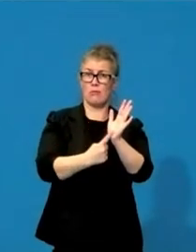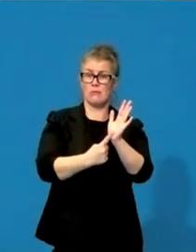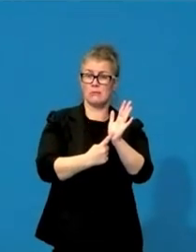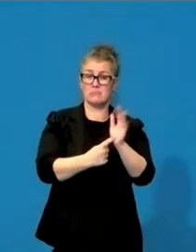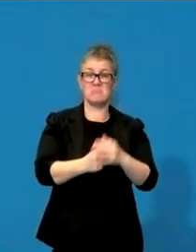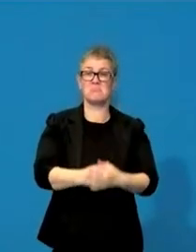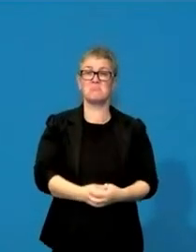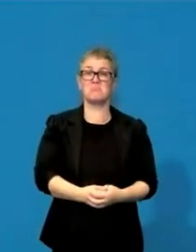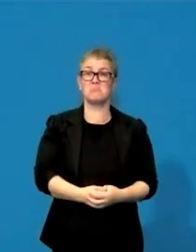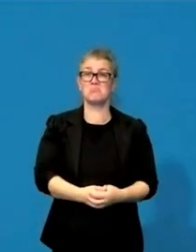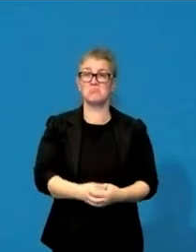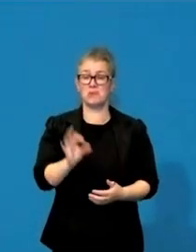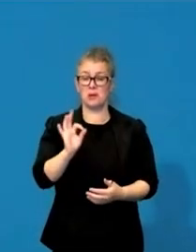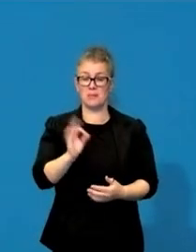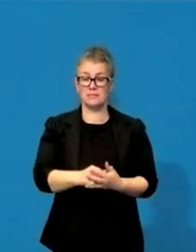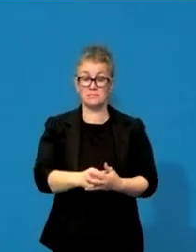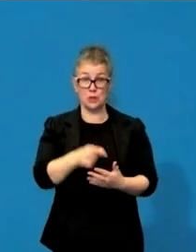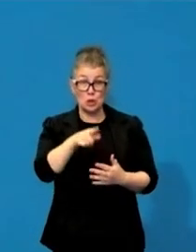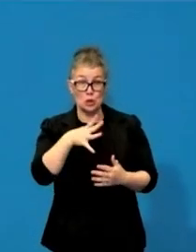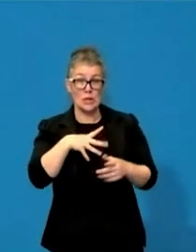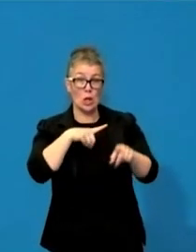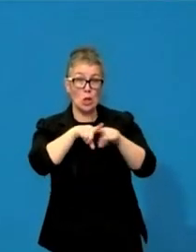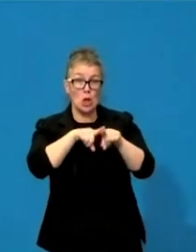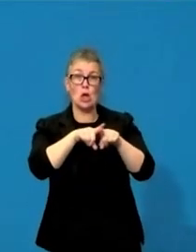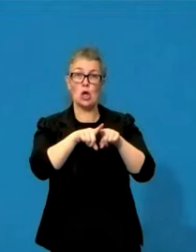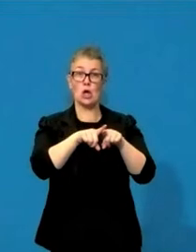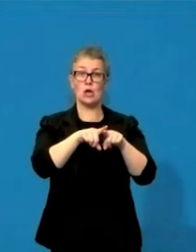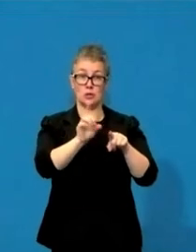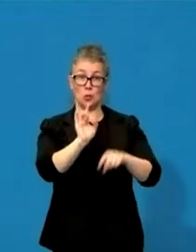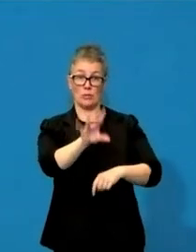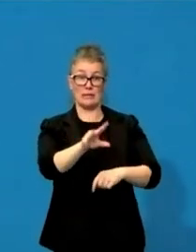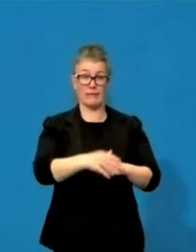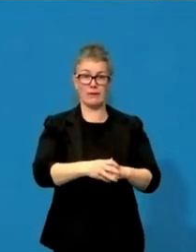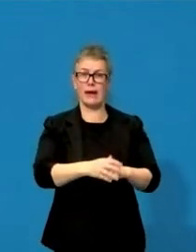So you had to learn those things through yourself and asking other people for